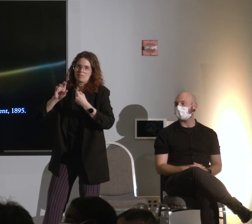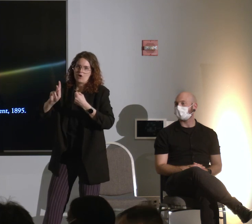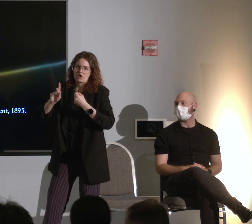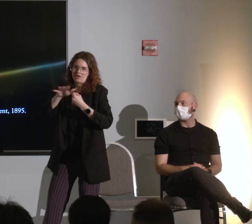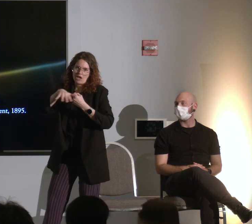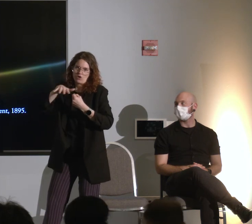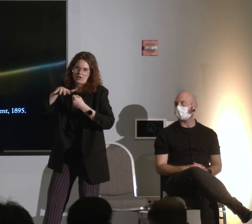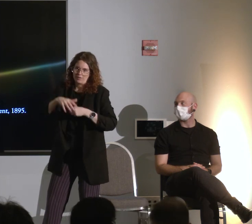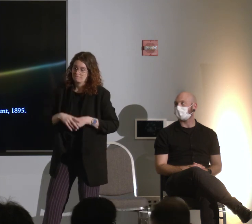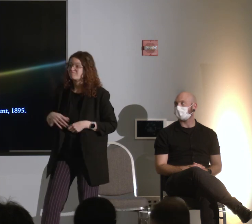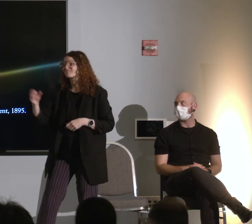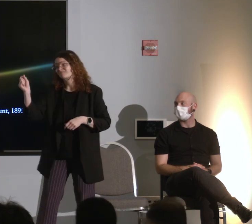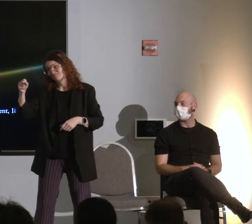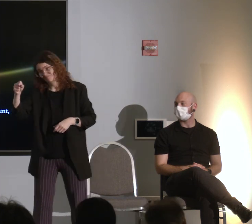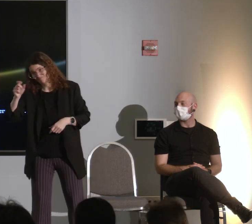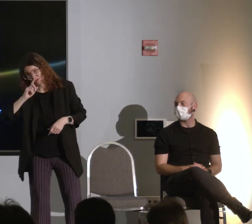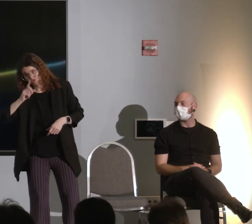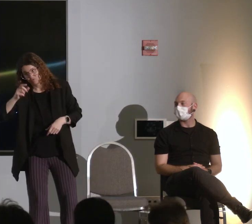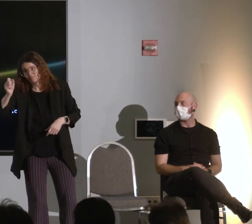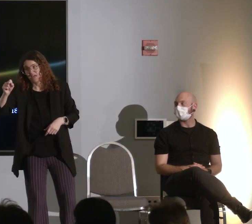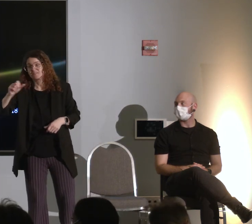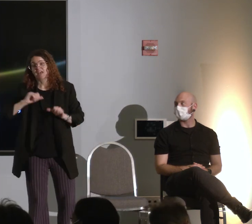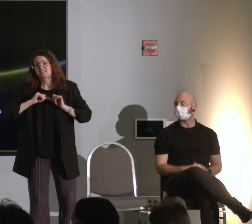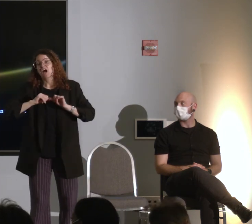Right, yes. And it's ongoing, I remember in my lifetime